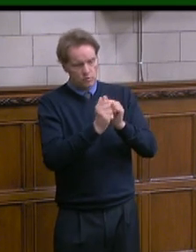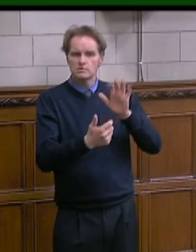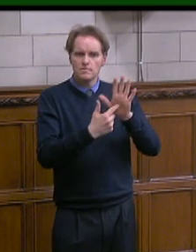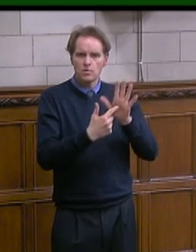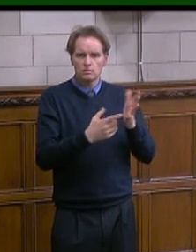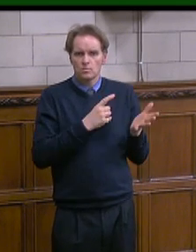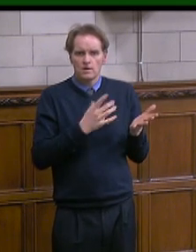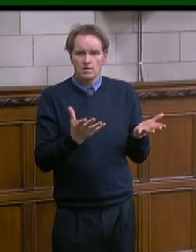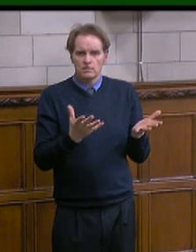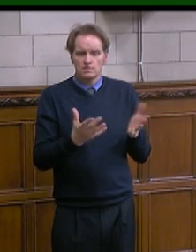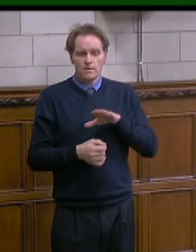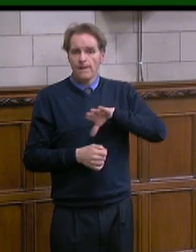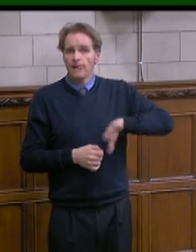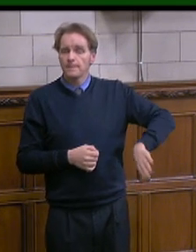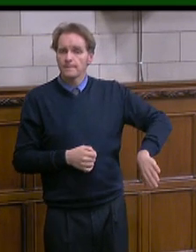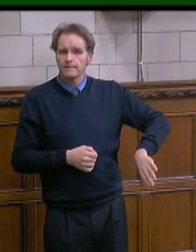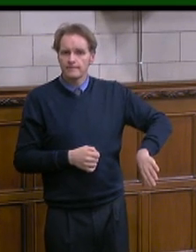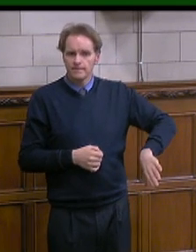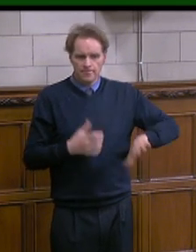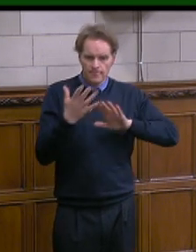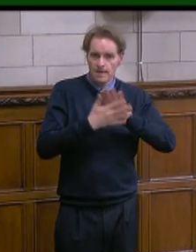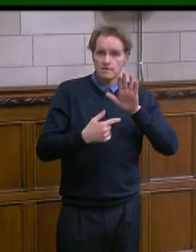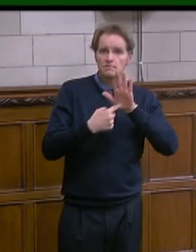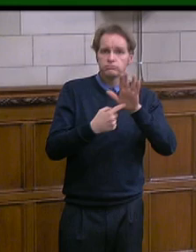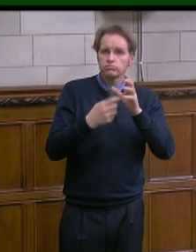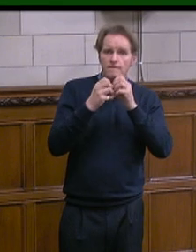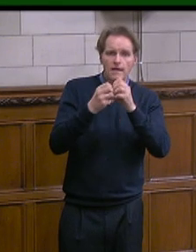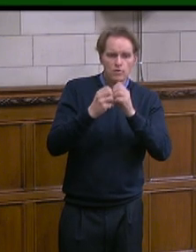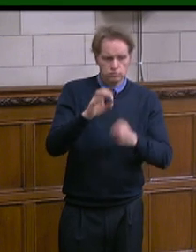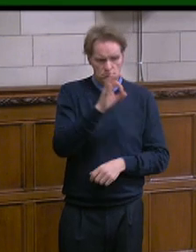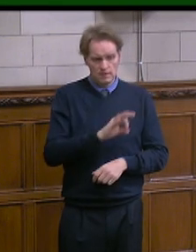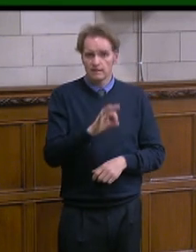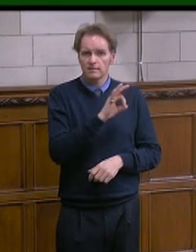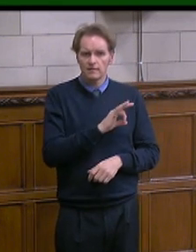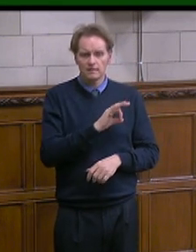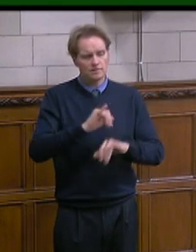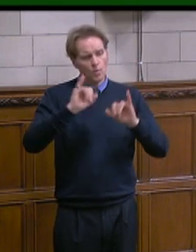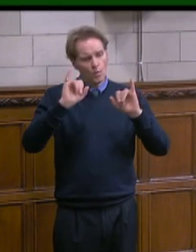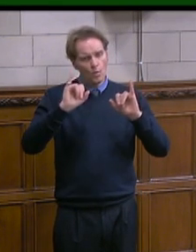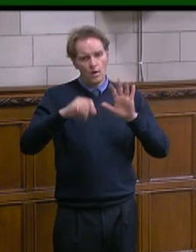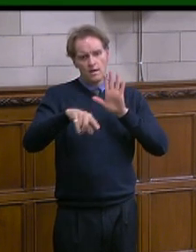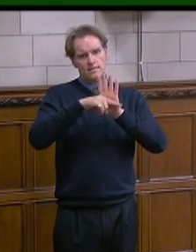The exclusion of British Sign Language is a damning indication of what the Government